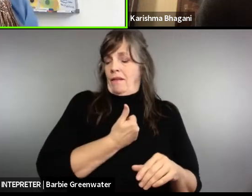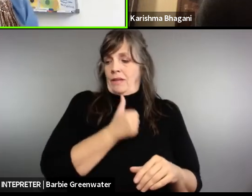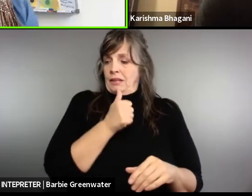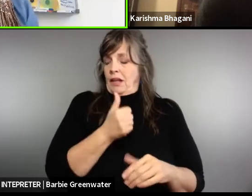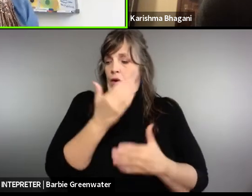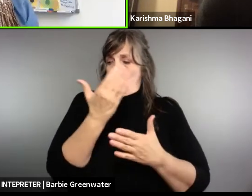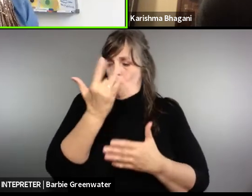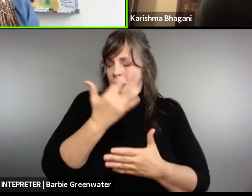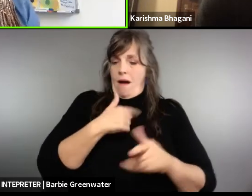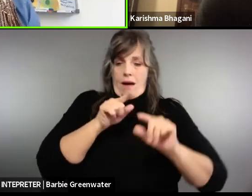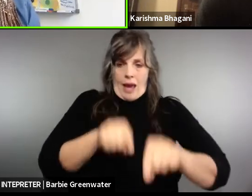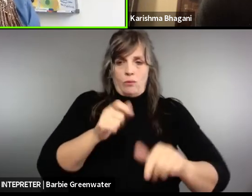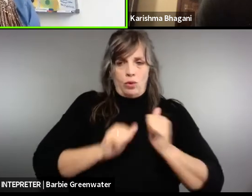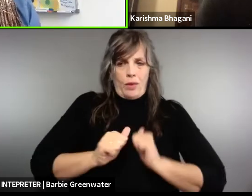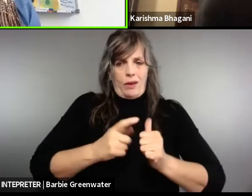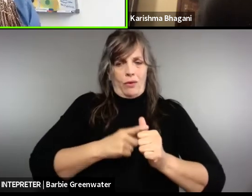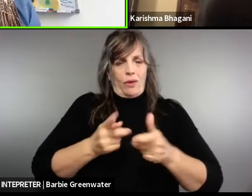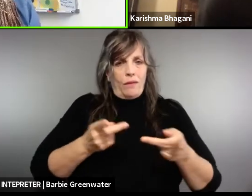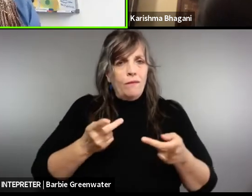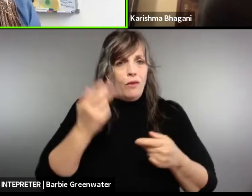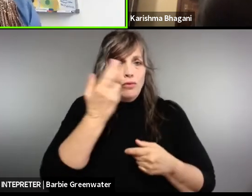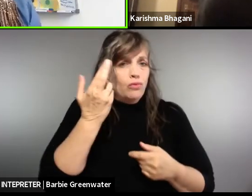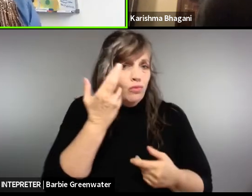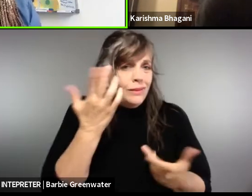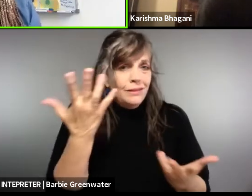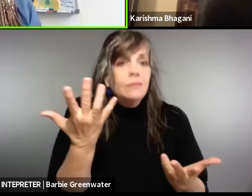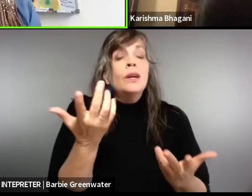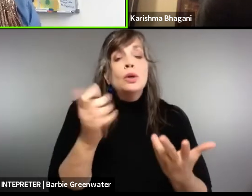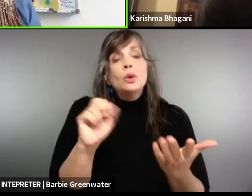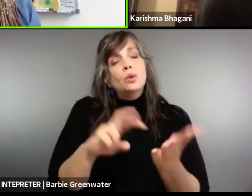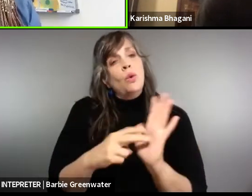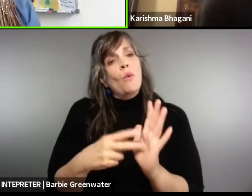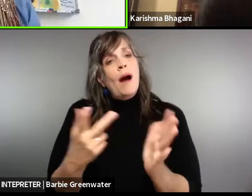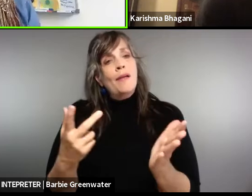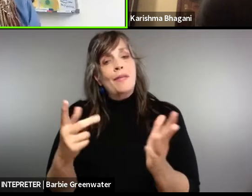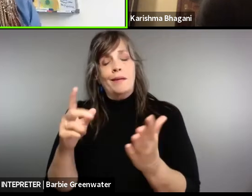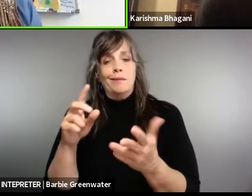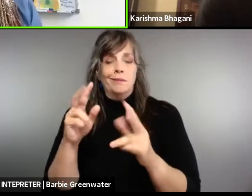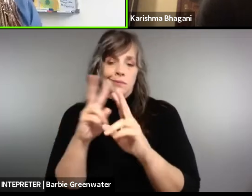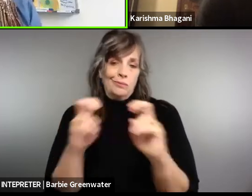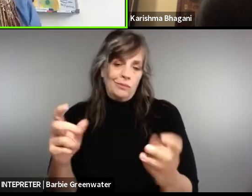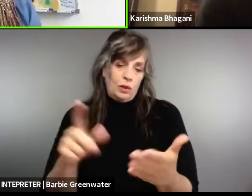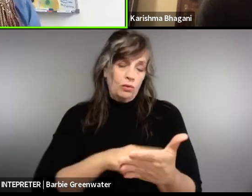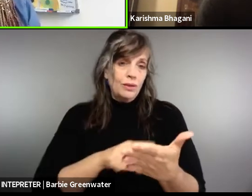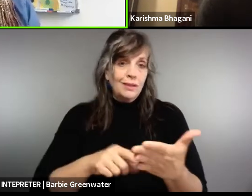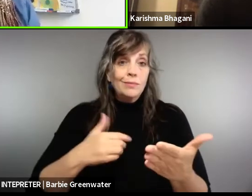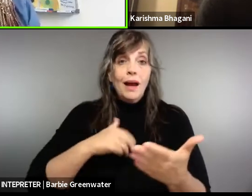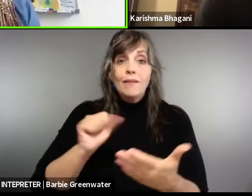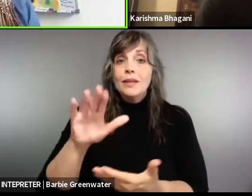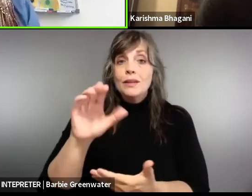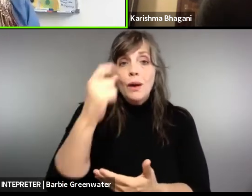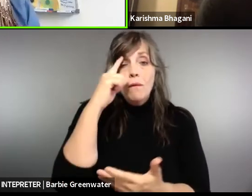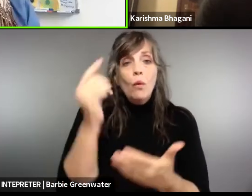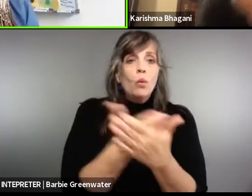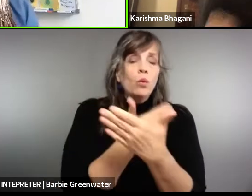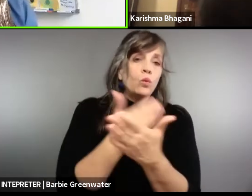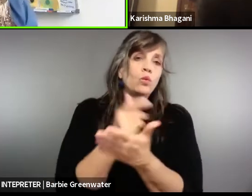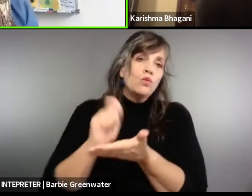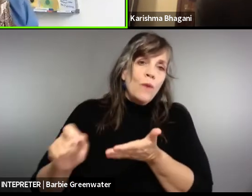So yeah, I think criticism having a space for new writing and new voices and platforms